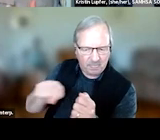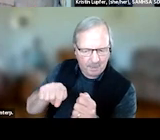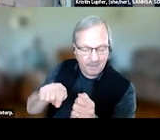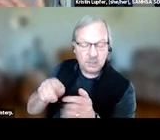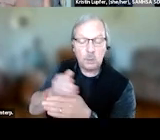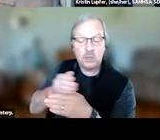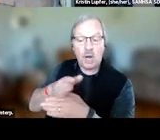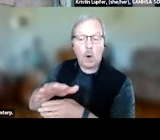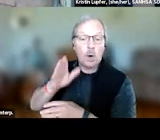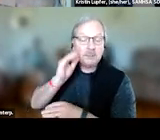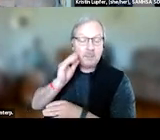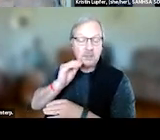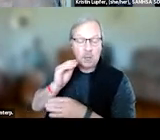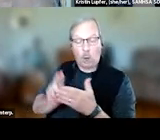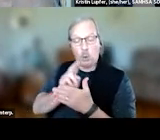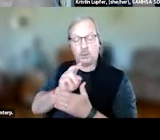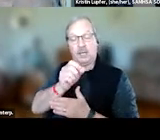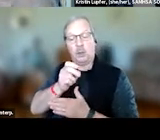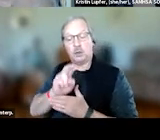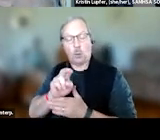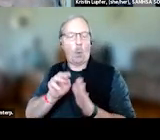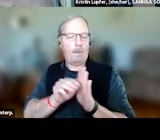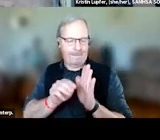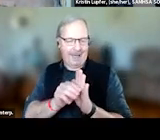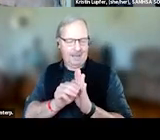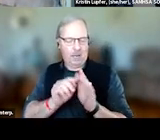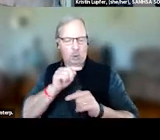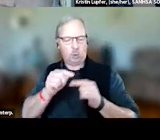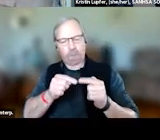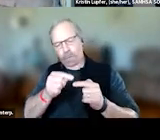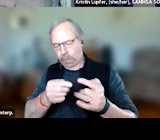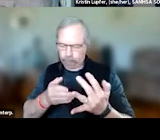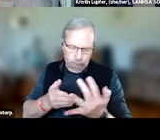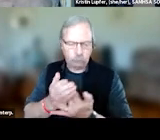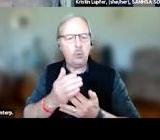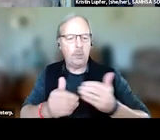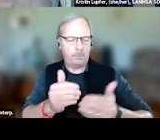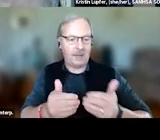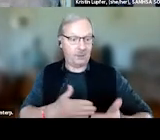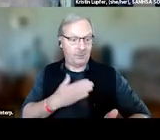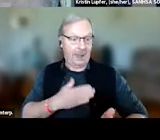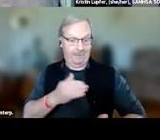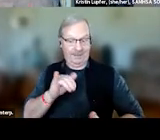using the SOAR model and going through the process. So we're really happy to have Joann with us today.